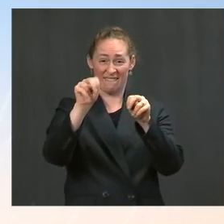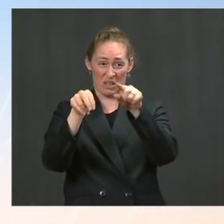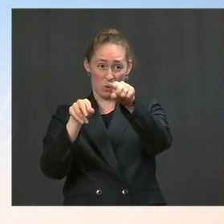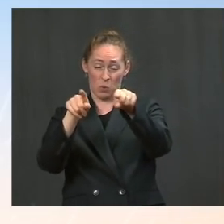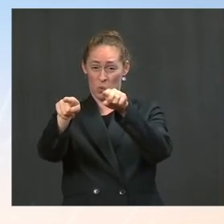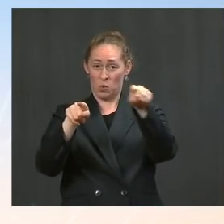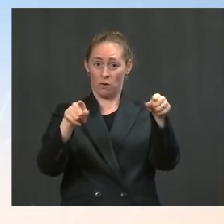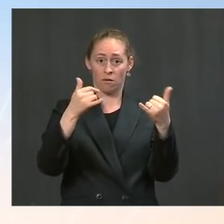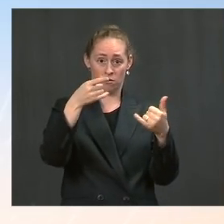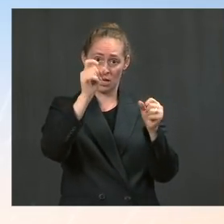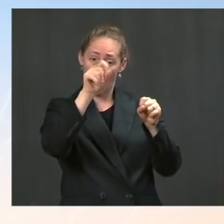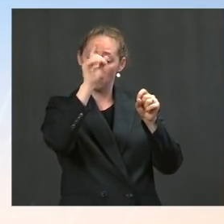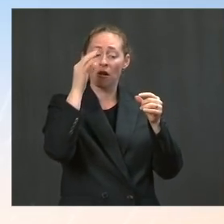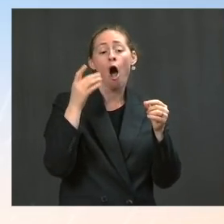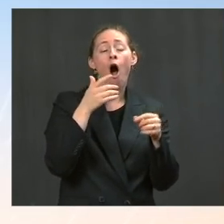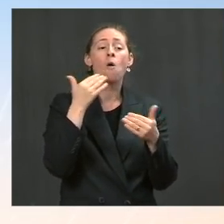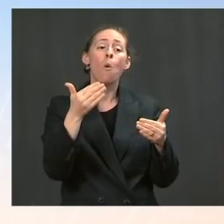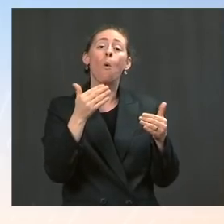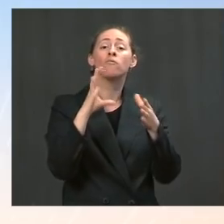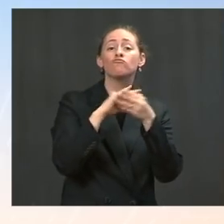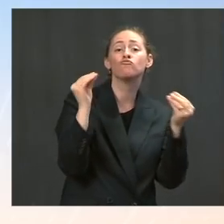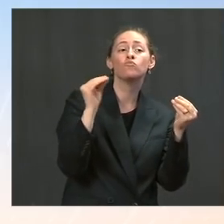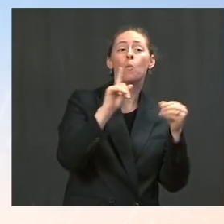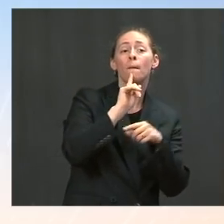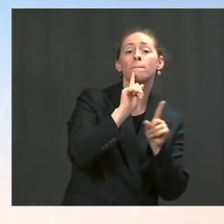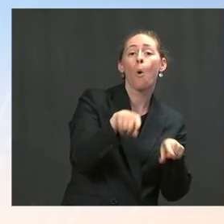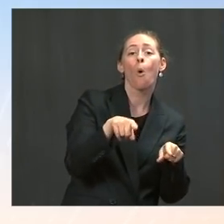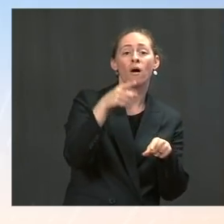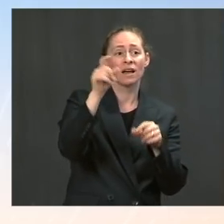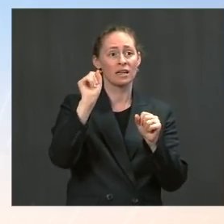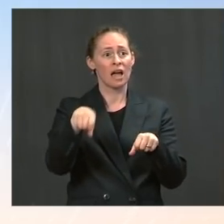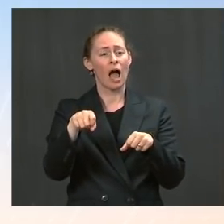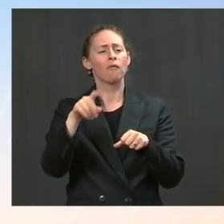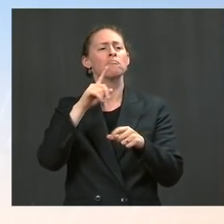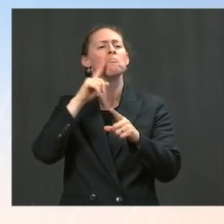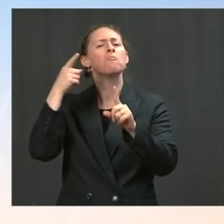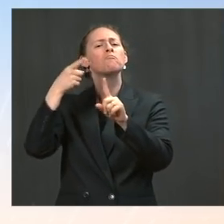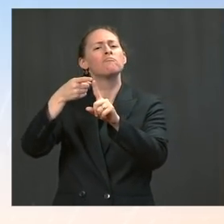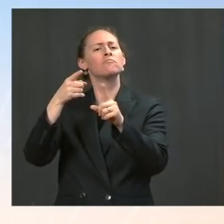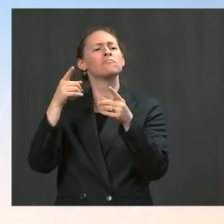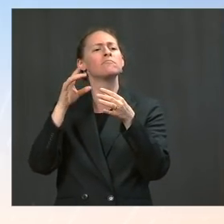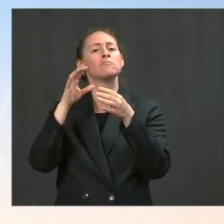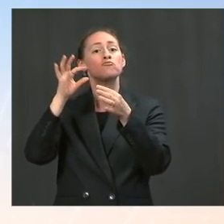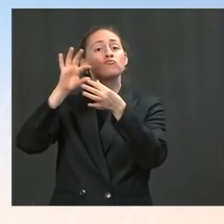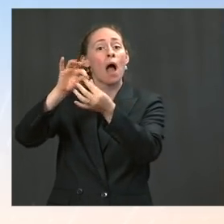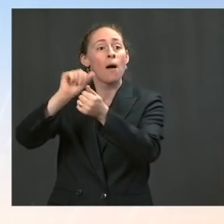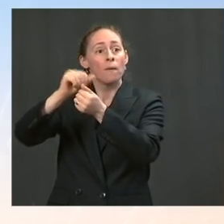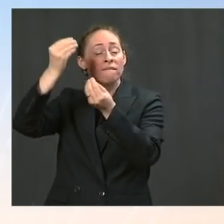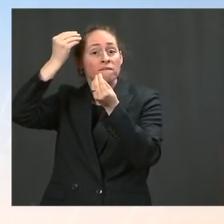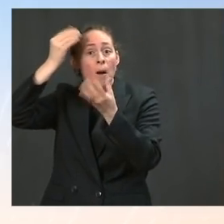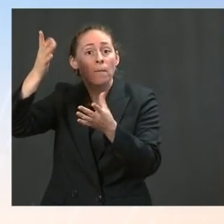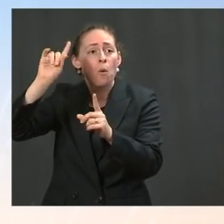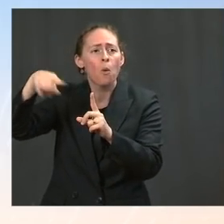I'm not talking just about the misinformation storyline; I'm talking about these individuals. I'm talking about, you know,